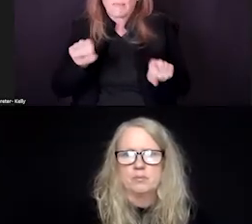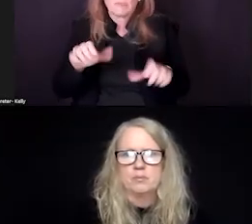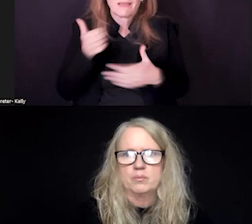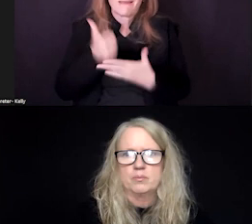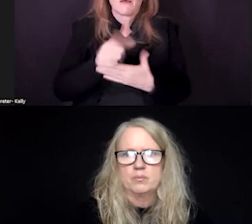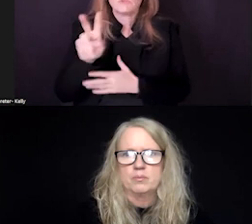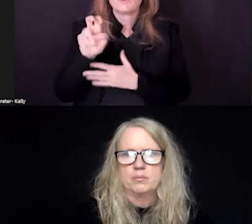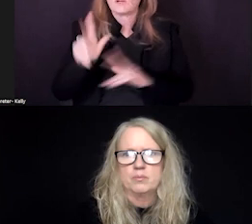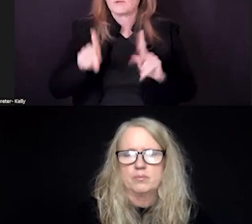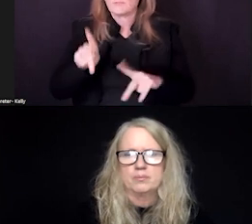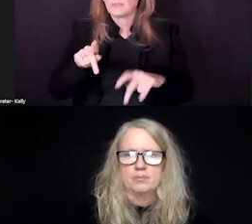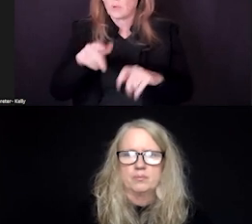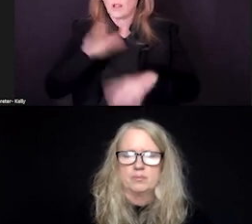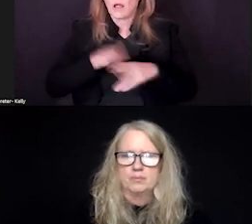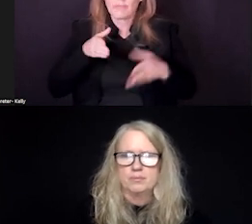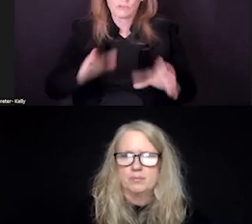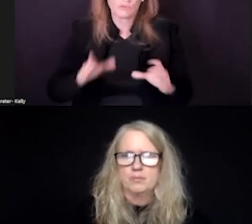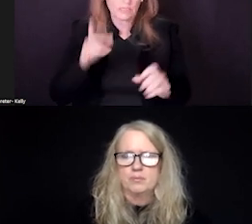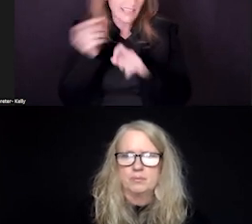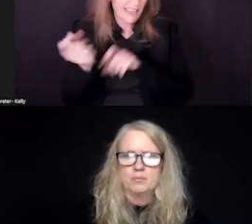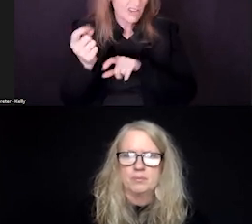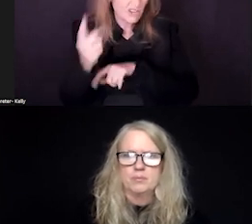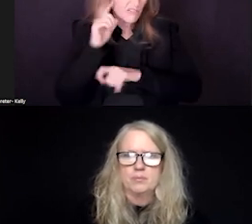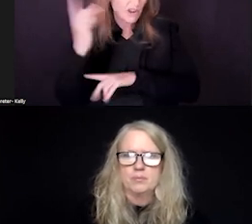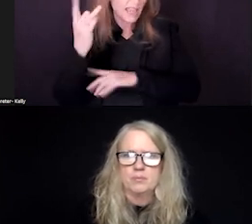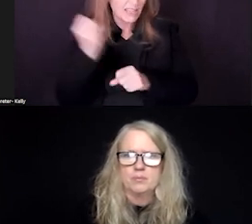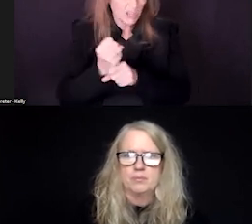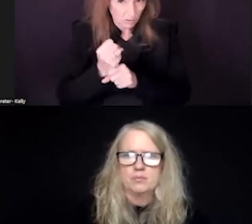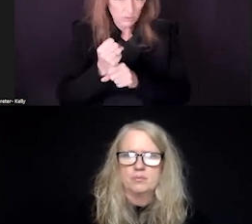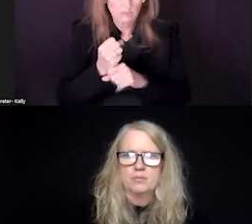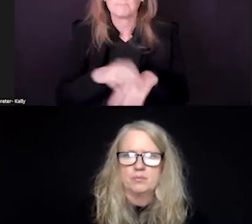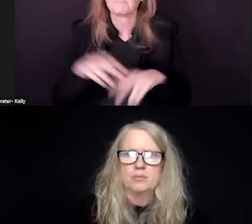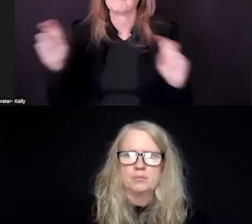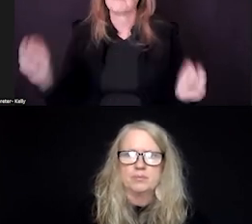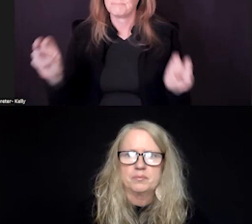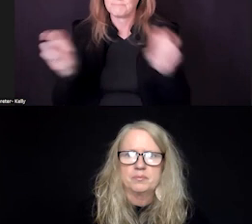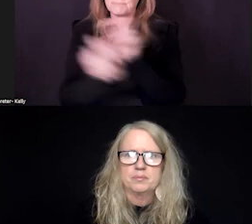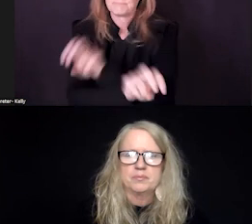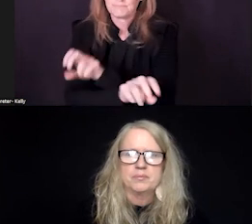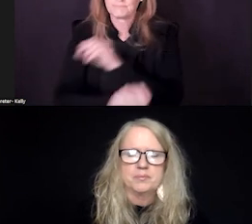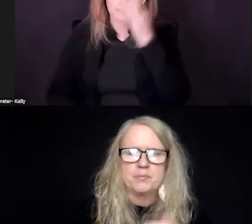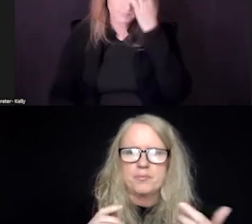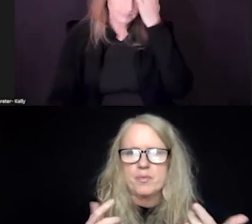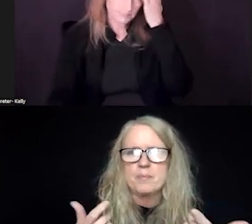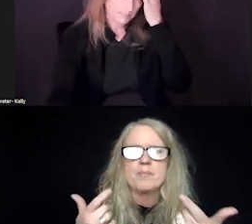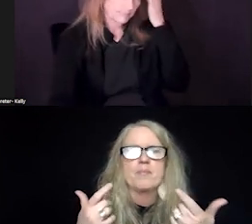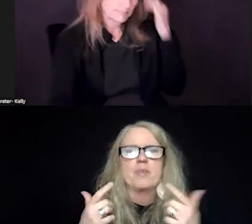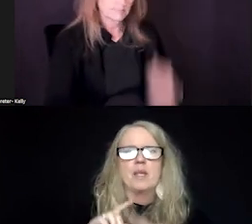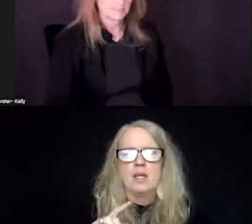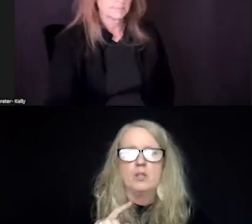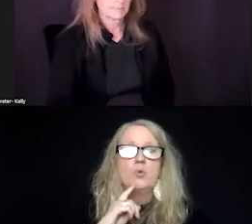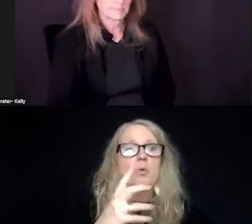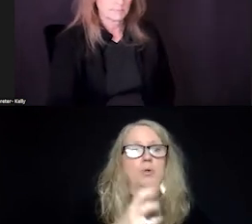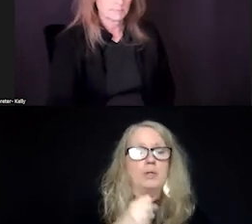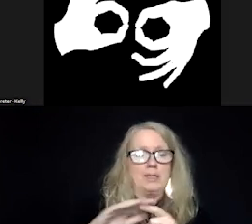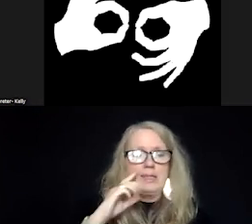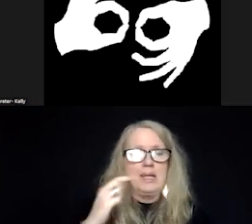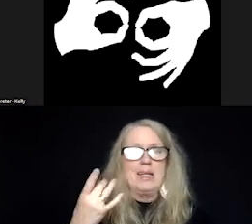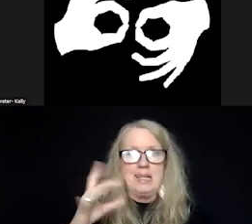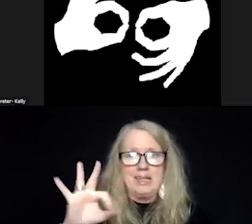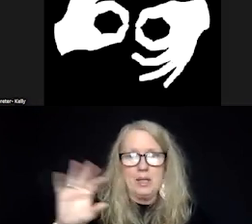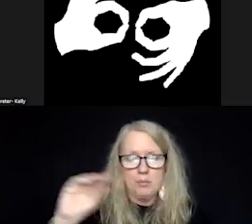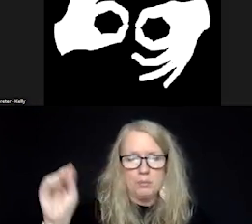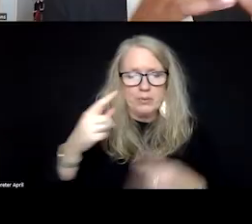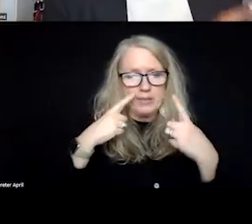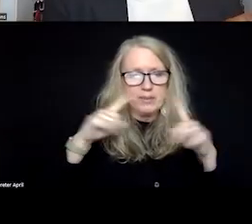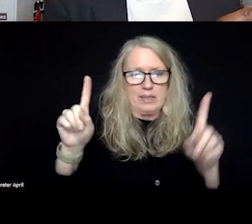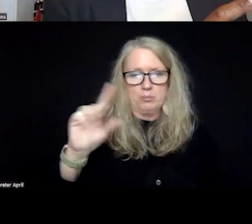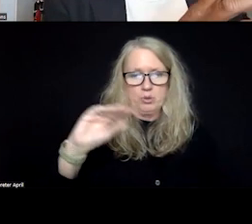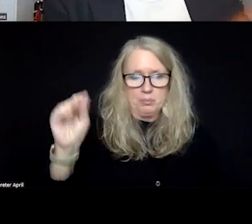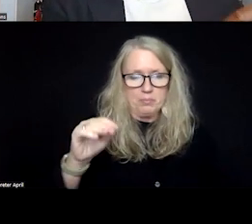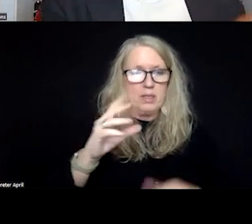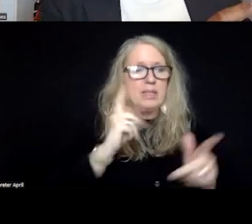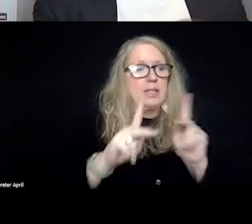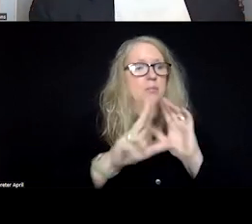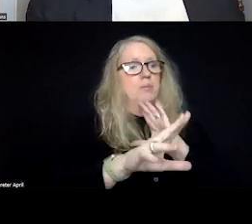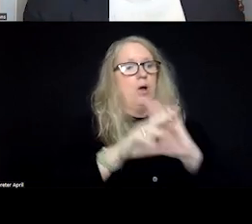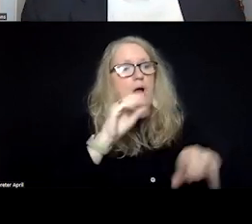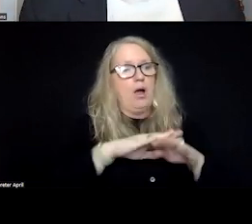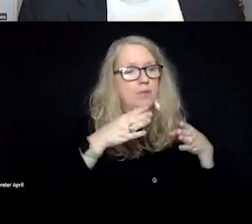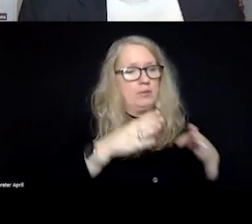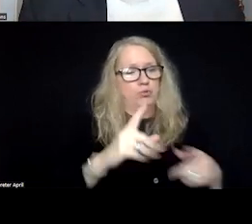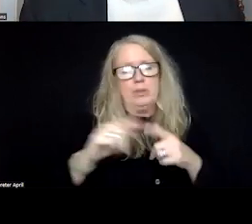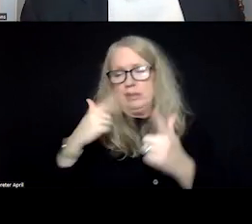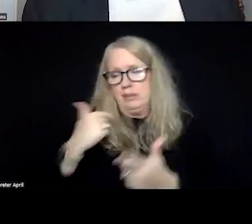FOR ABOUT 8 OR 9 YEARS AND HAD ABOUT 80% SUCCESS RATE.